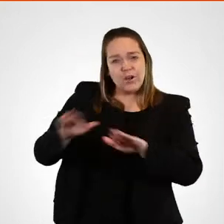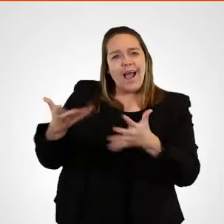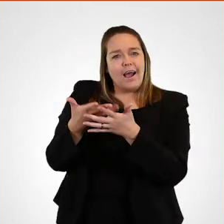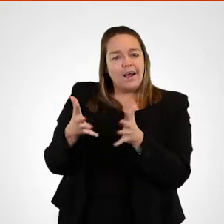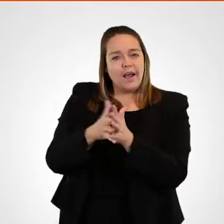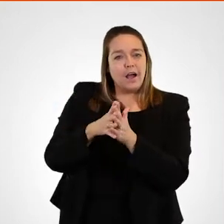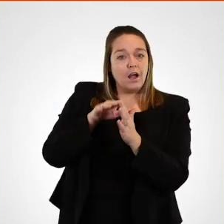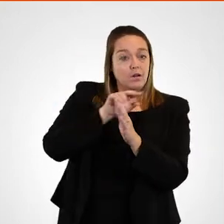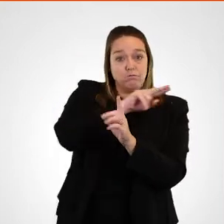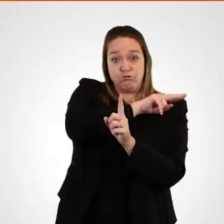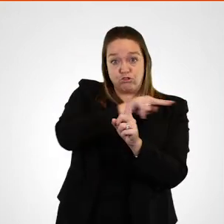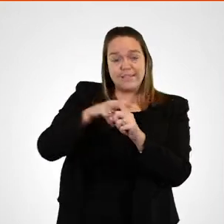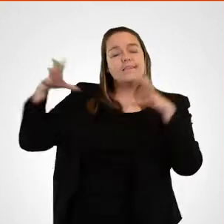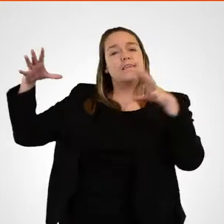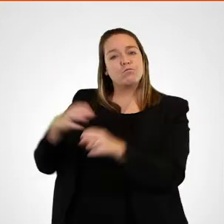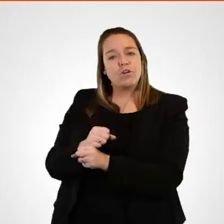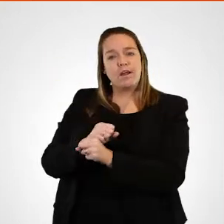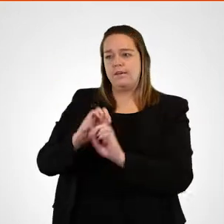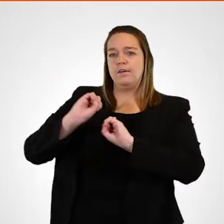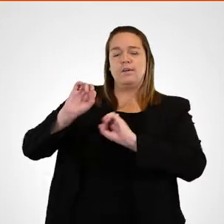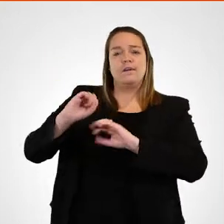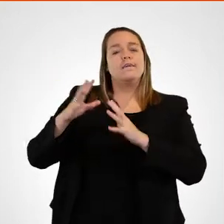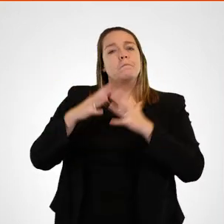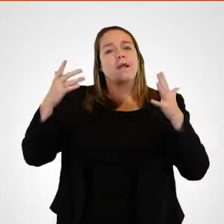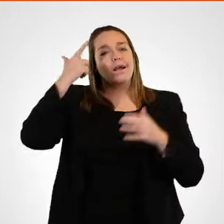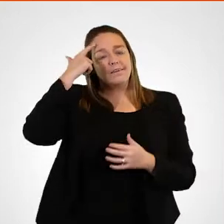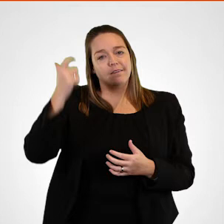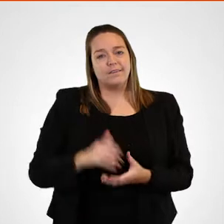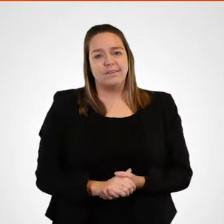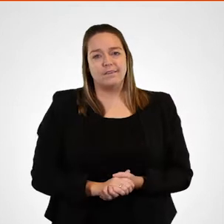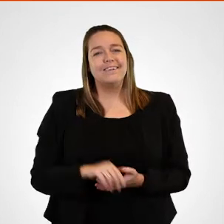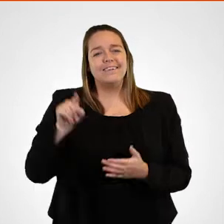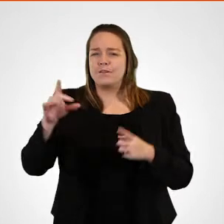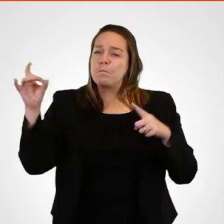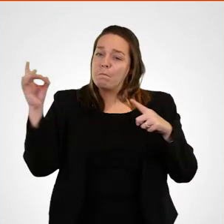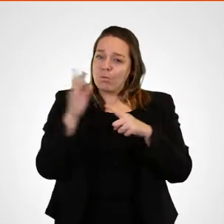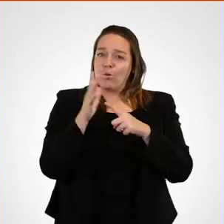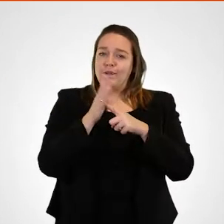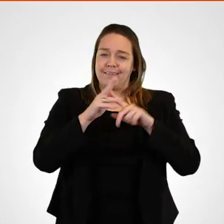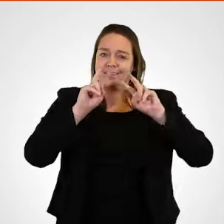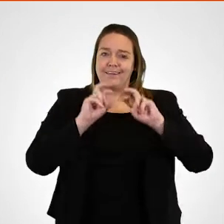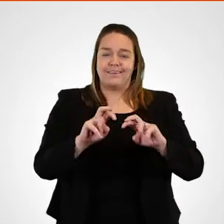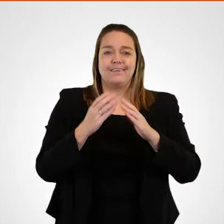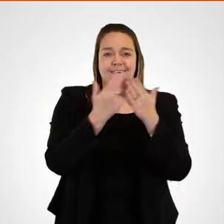and how to identify the main ideas. This is a very important study skill, summarising,